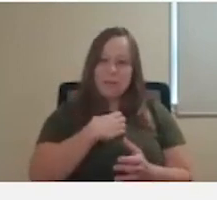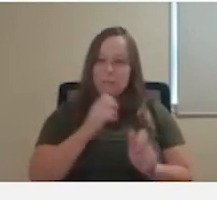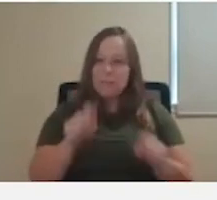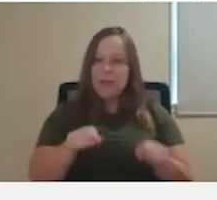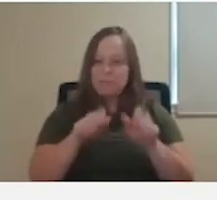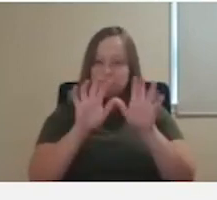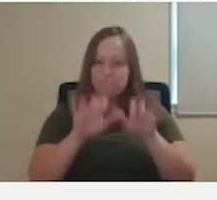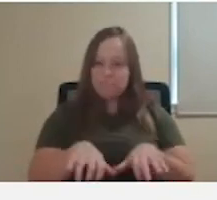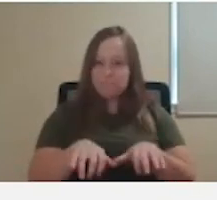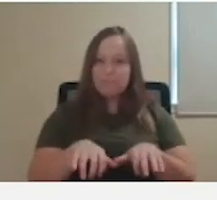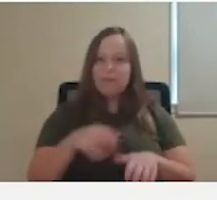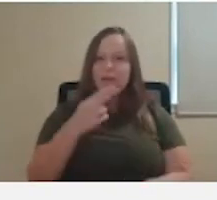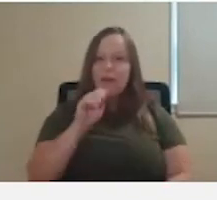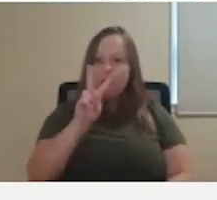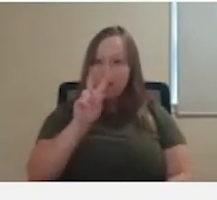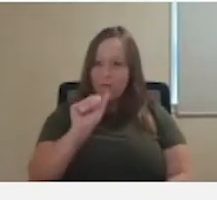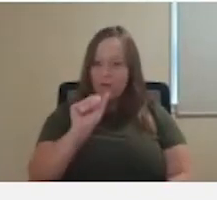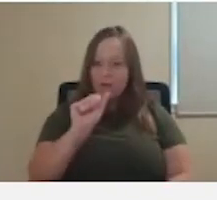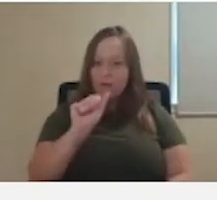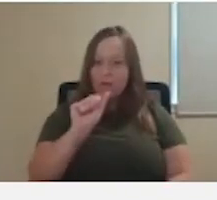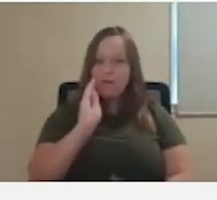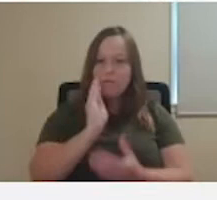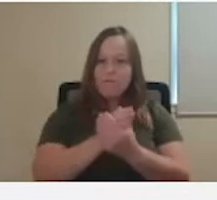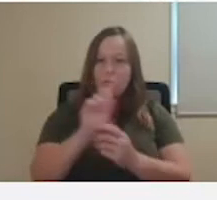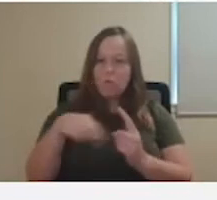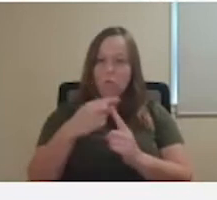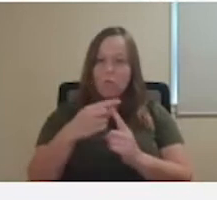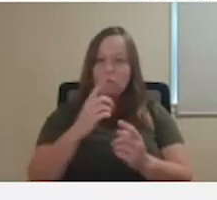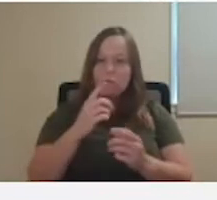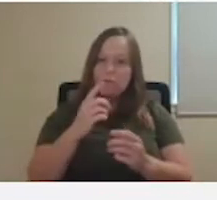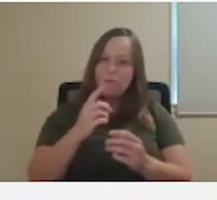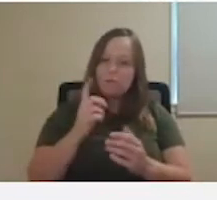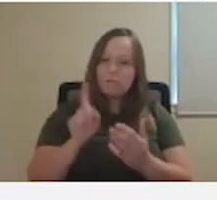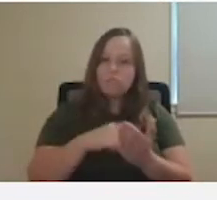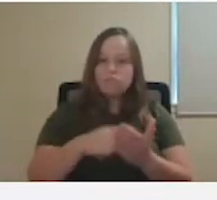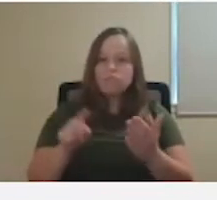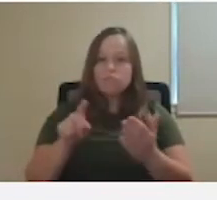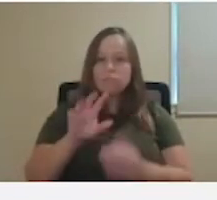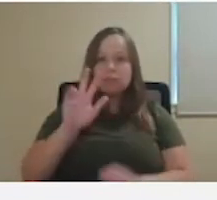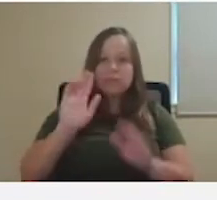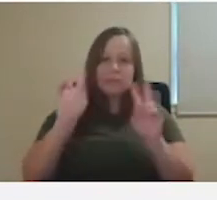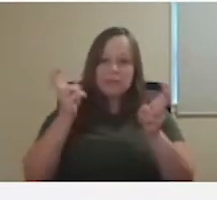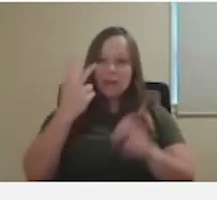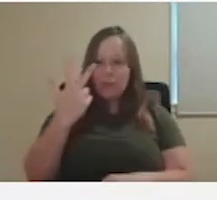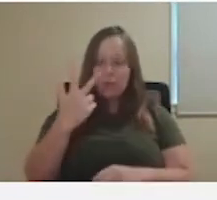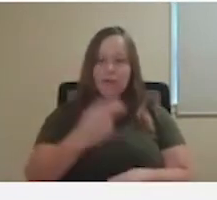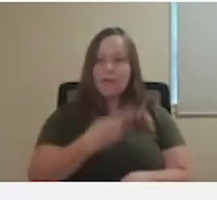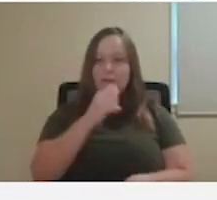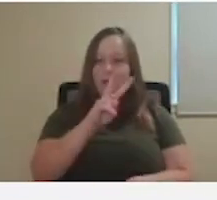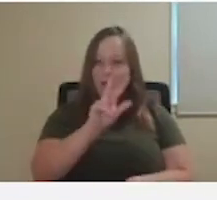And HAVA complaints are filed when there's been a violation of Title III of the Help America Vote Act.